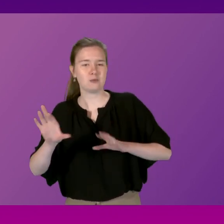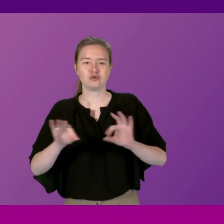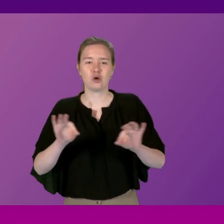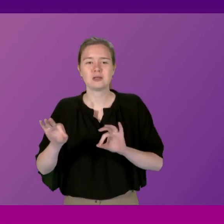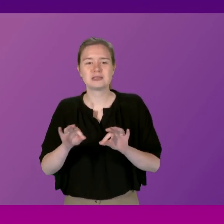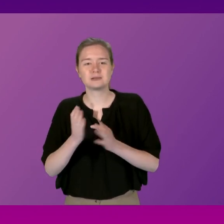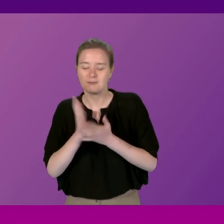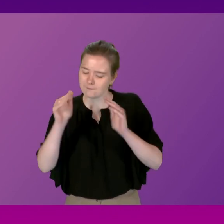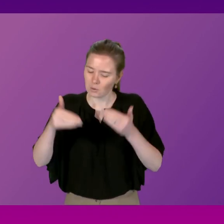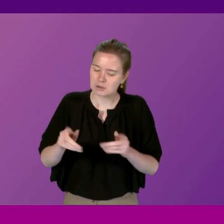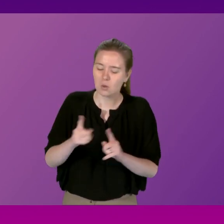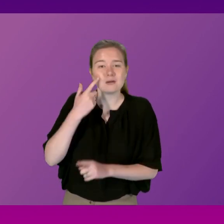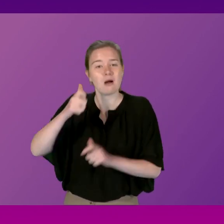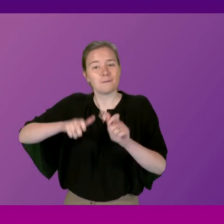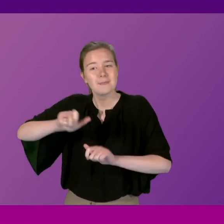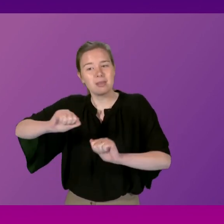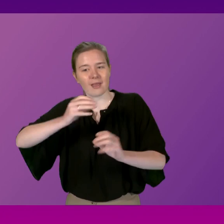focusing on young people’s education at the youngest of ages.